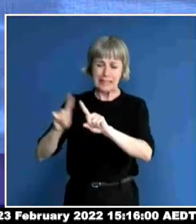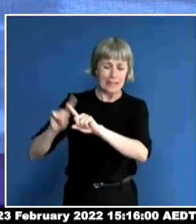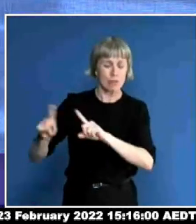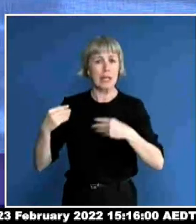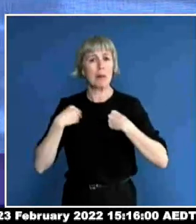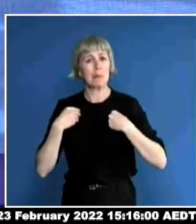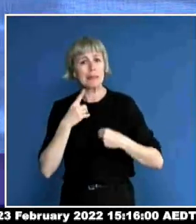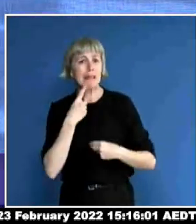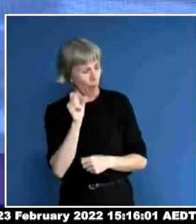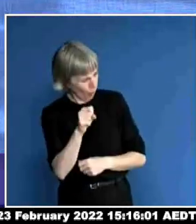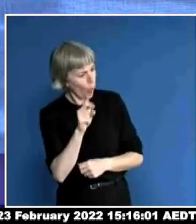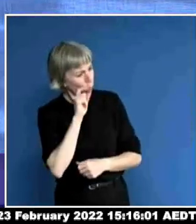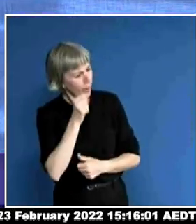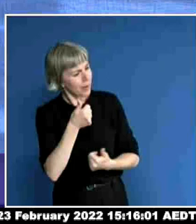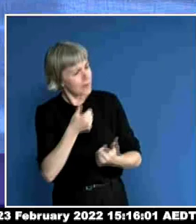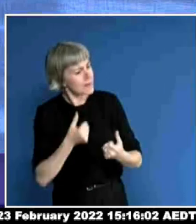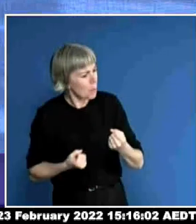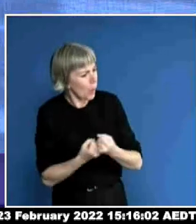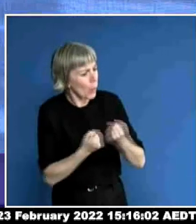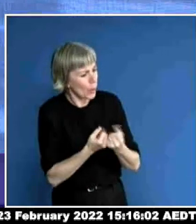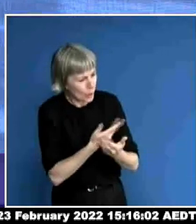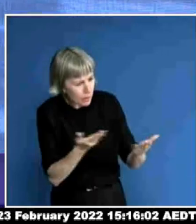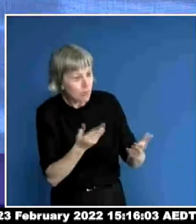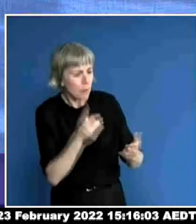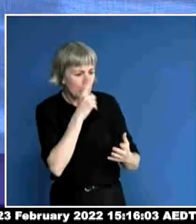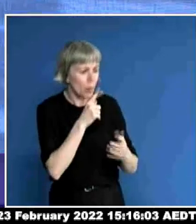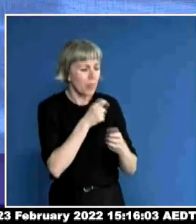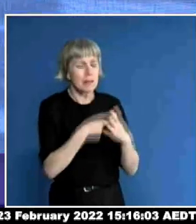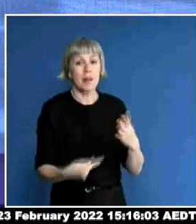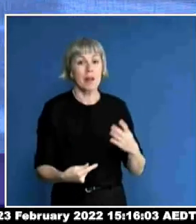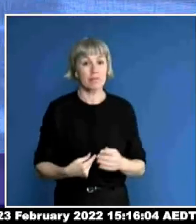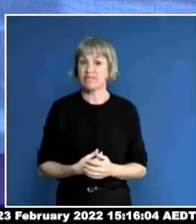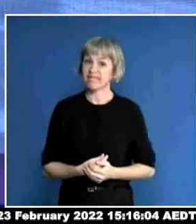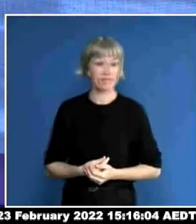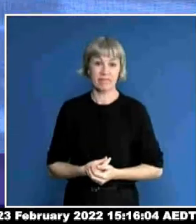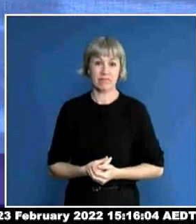Because what you see on the outside, I tell you what, it's not what's happening on the